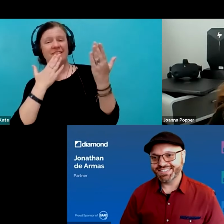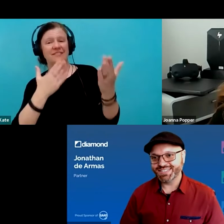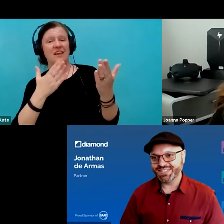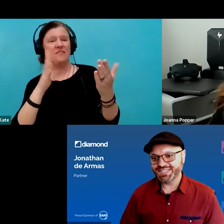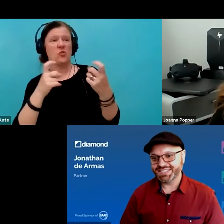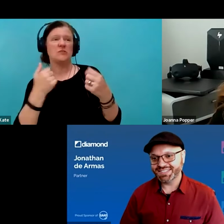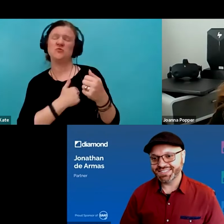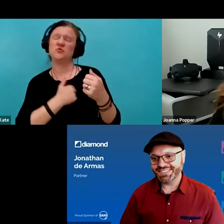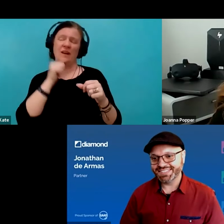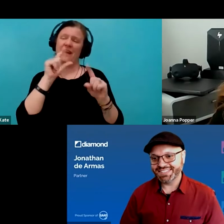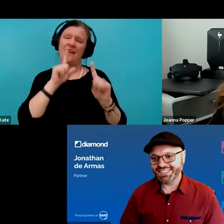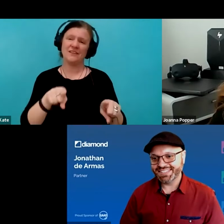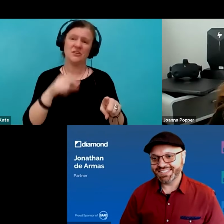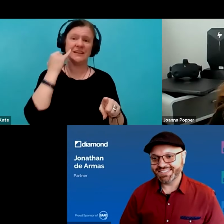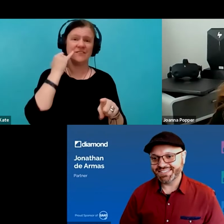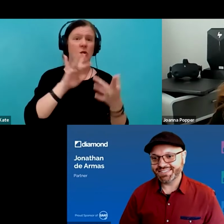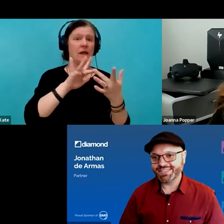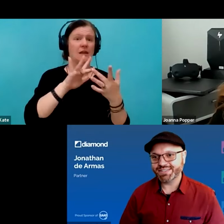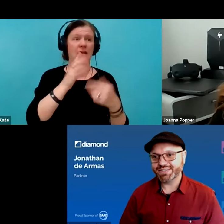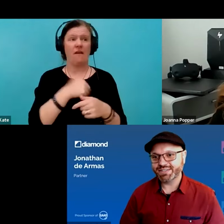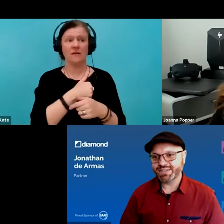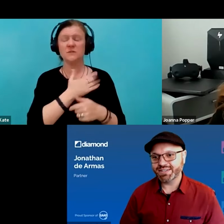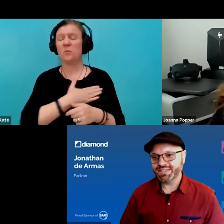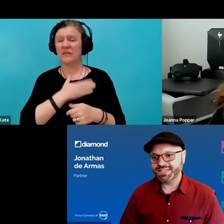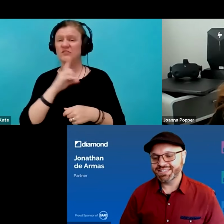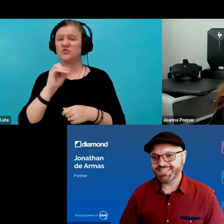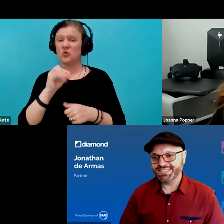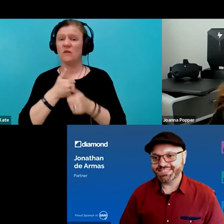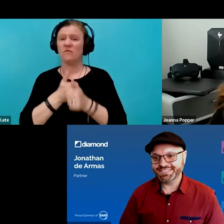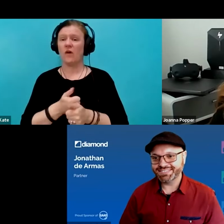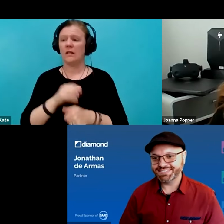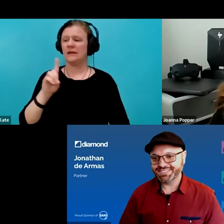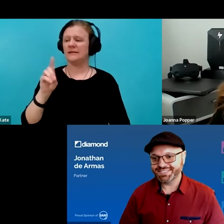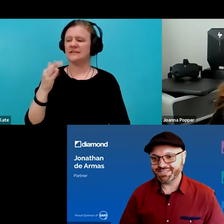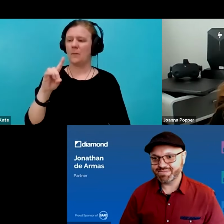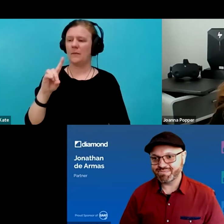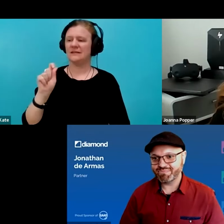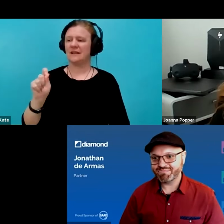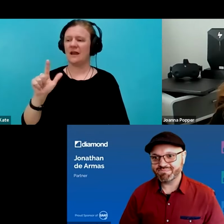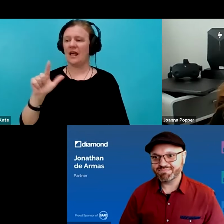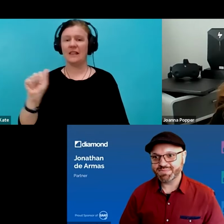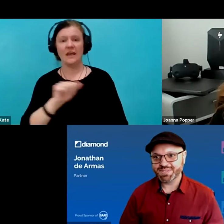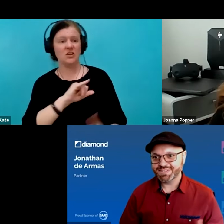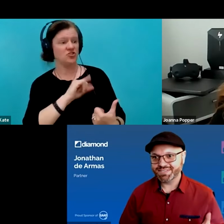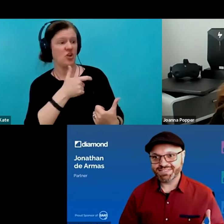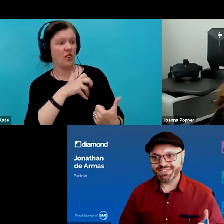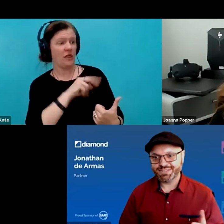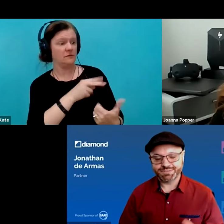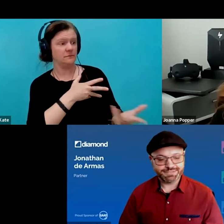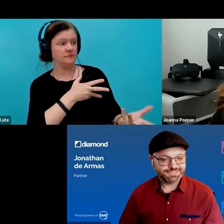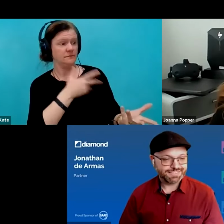answered. But if you need to contact us. You can follow us at Diamond.LA and Jonathan your final thoughts and then I guess we'll, we'll be done.